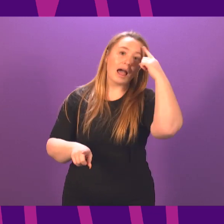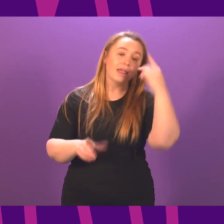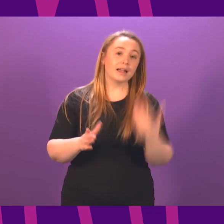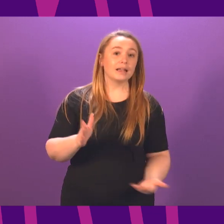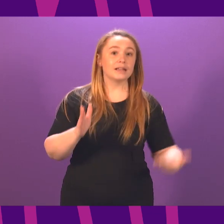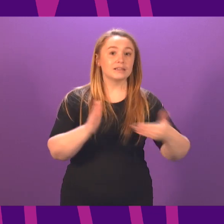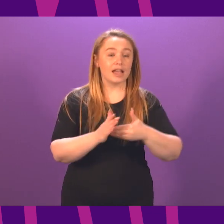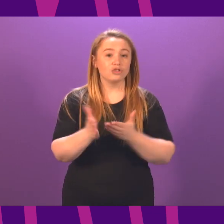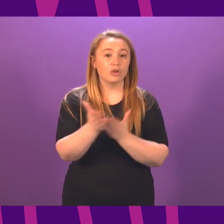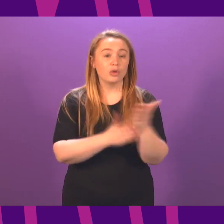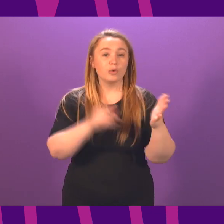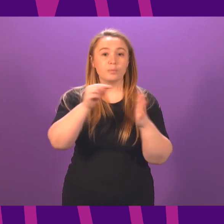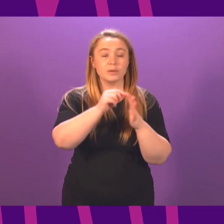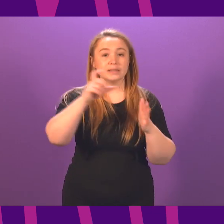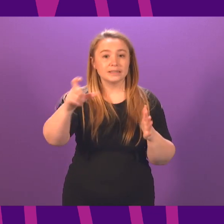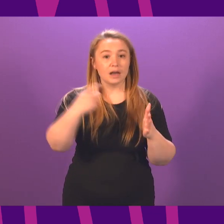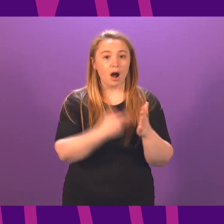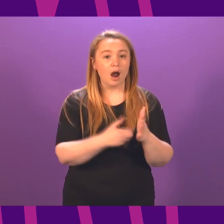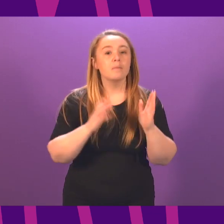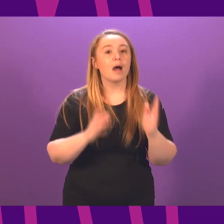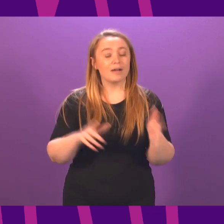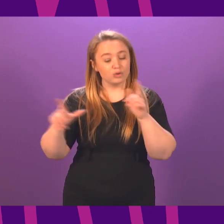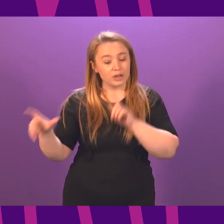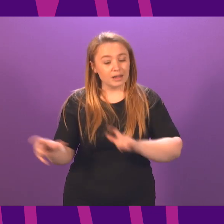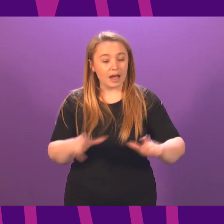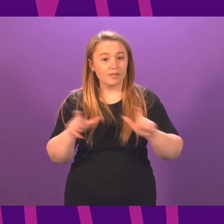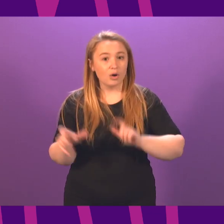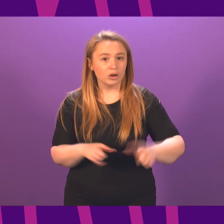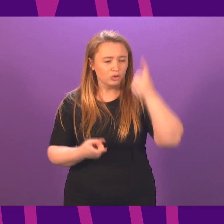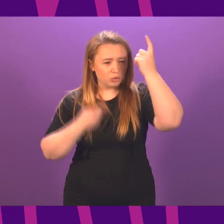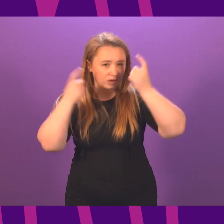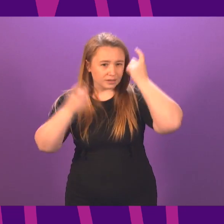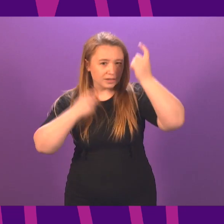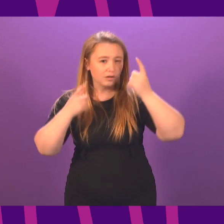through PCR testing. We need to continue to consider things like that very carefully.